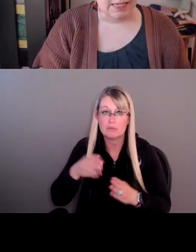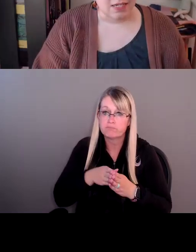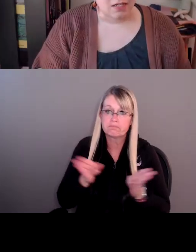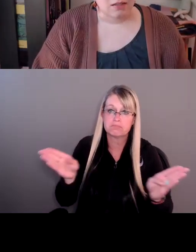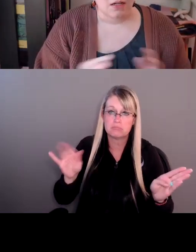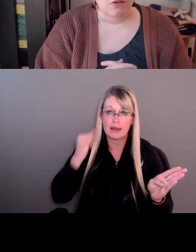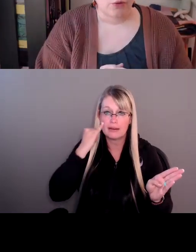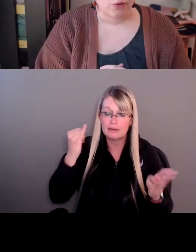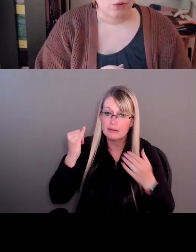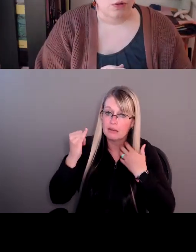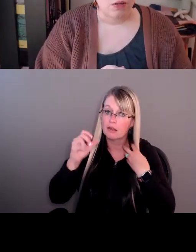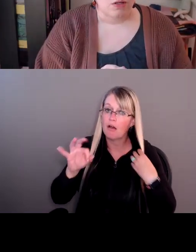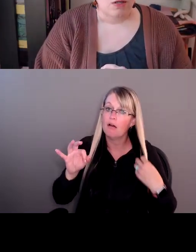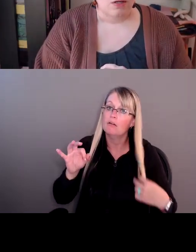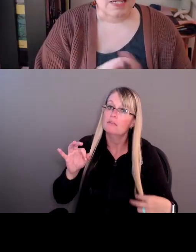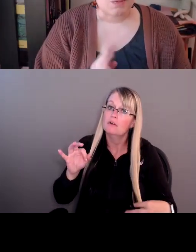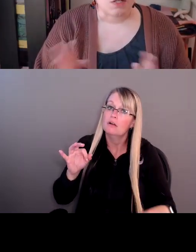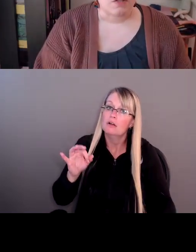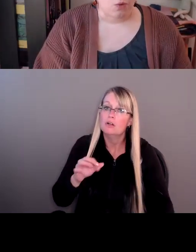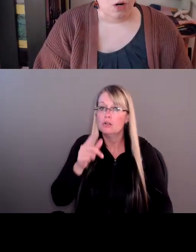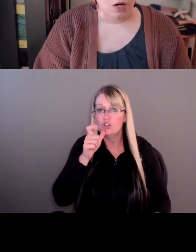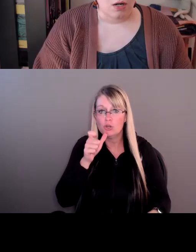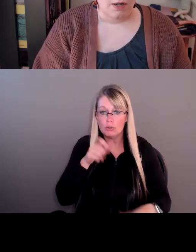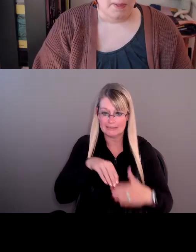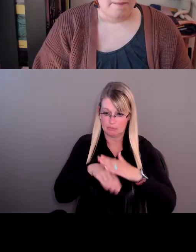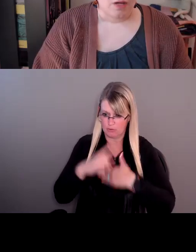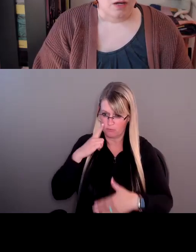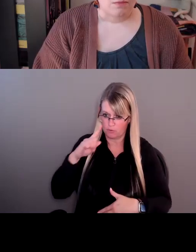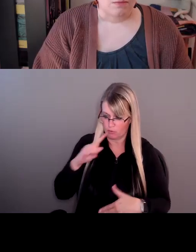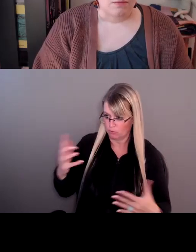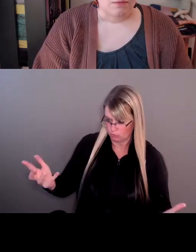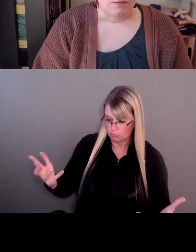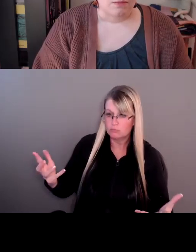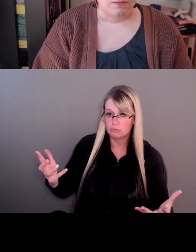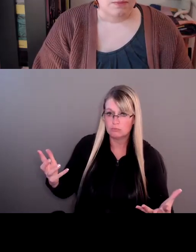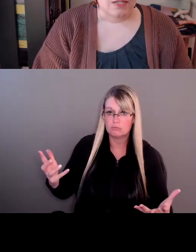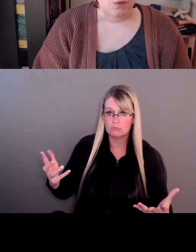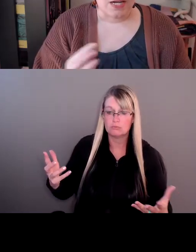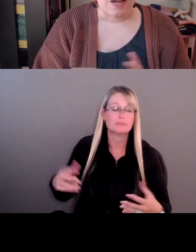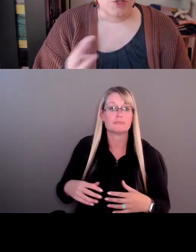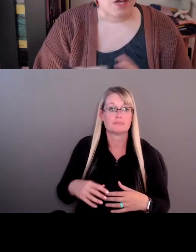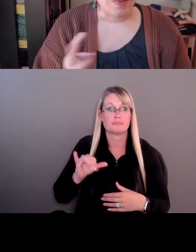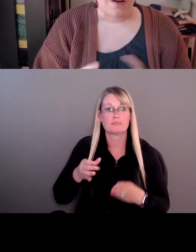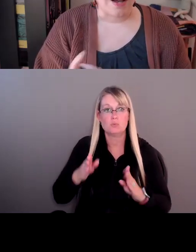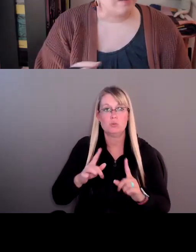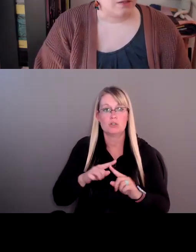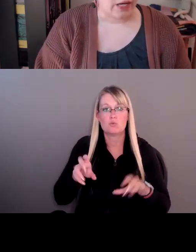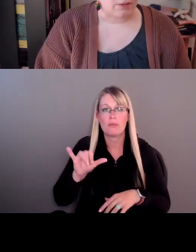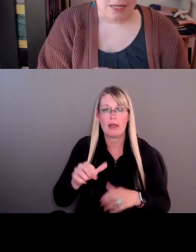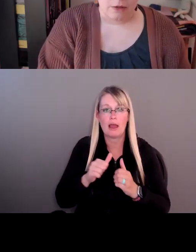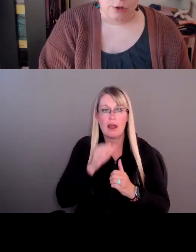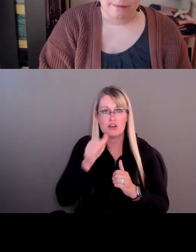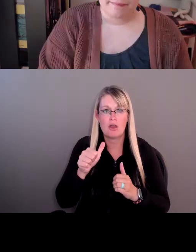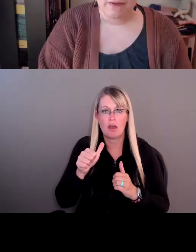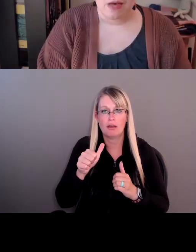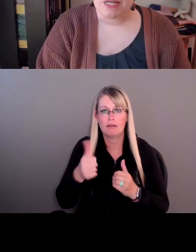idea of who accessibility is for is a way to do that without diluting the message if that makes